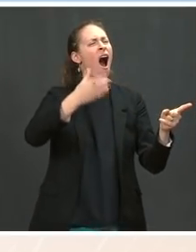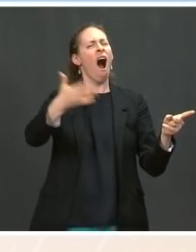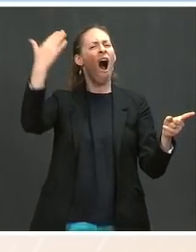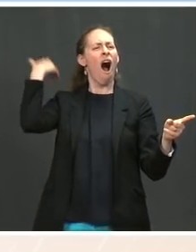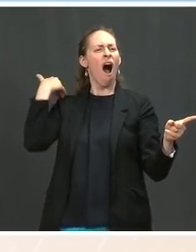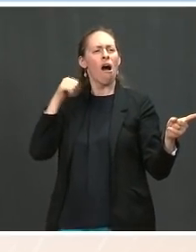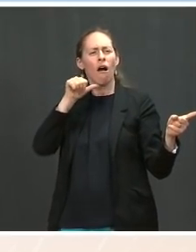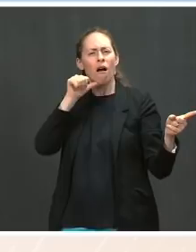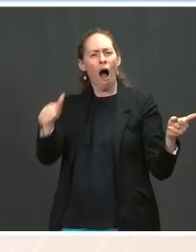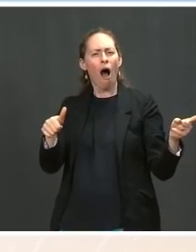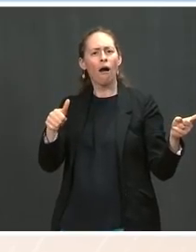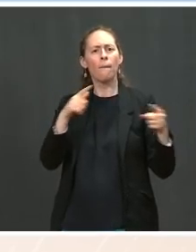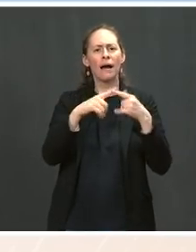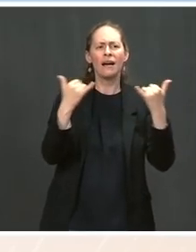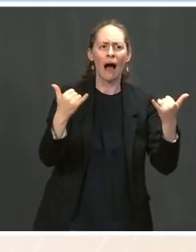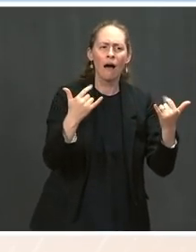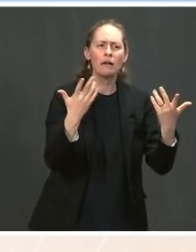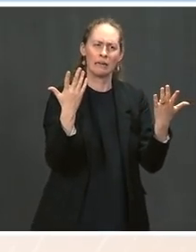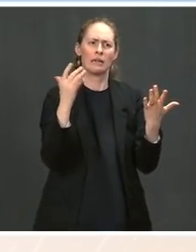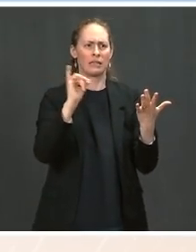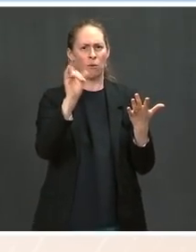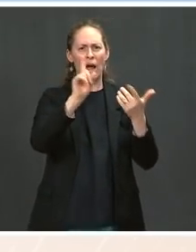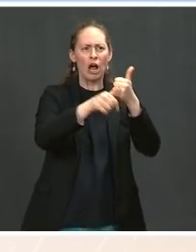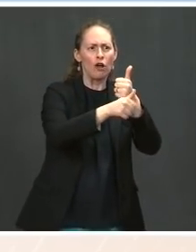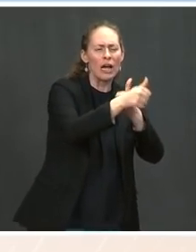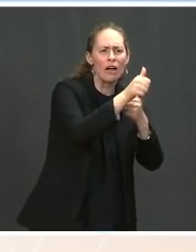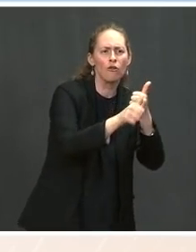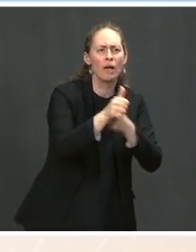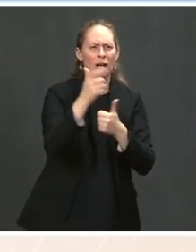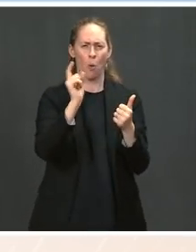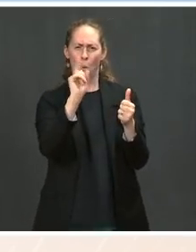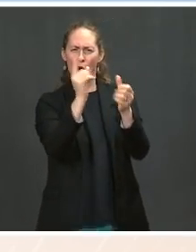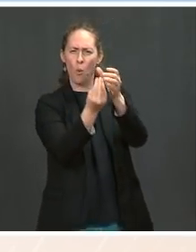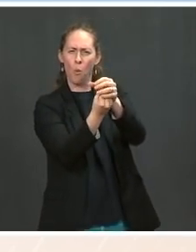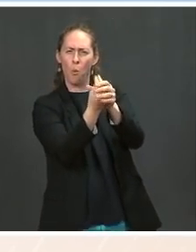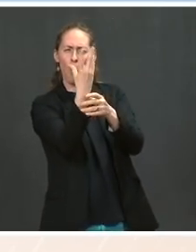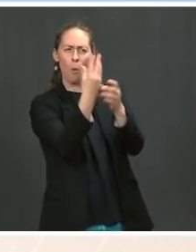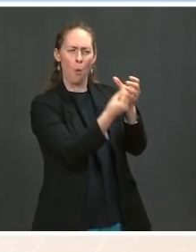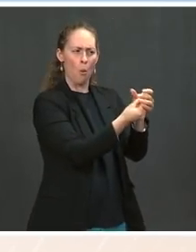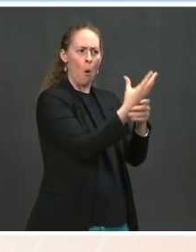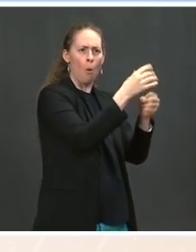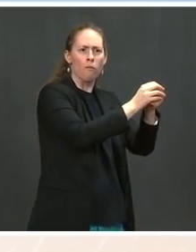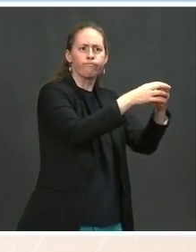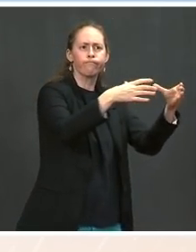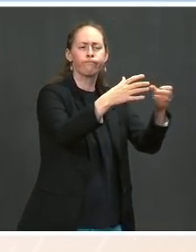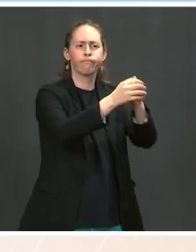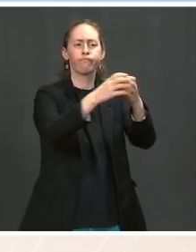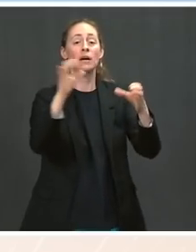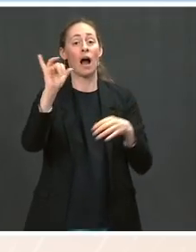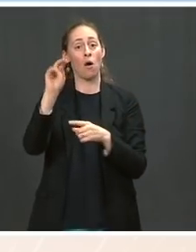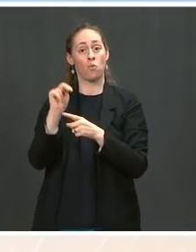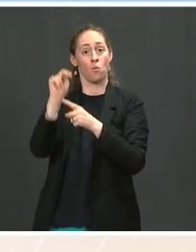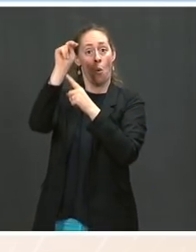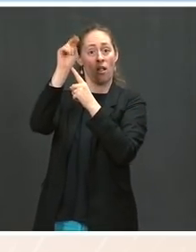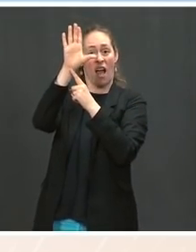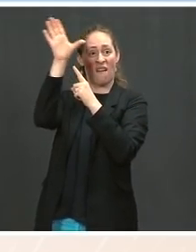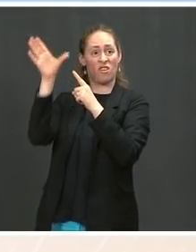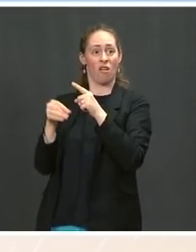to address the threat where we see it growing, and that is in places like Northern Africa, in the Arabian Peninsula. And even if you just look